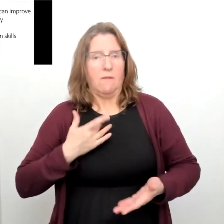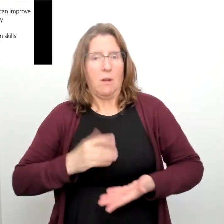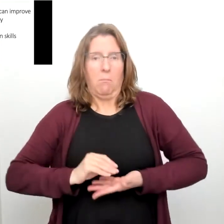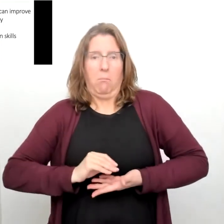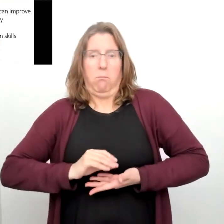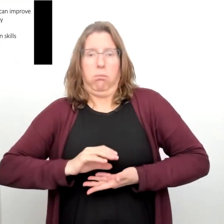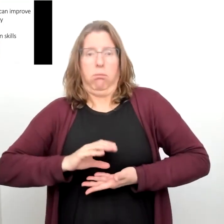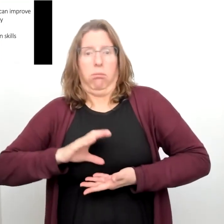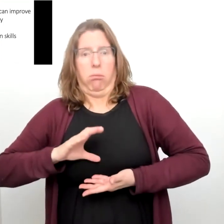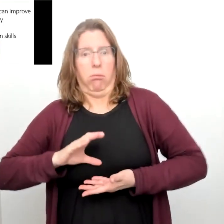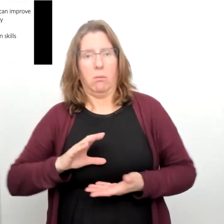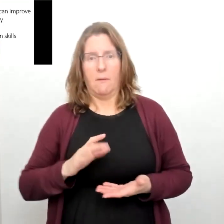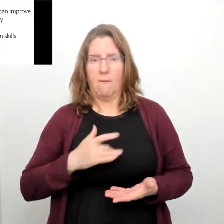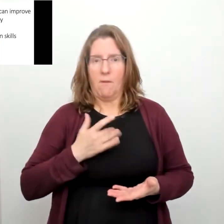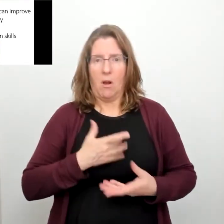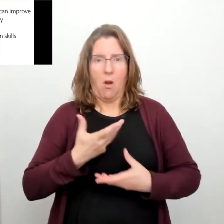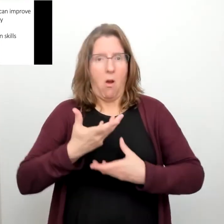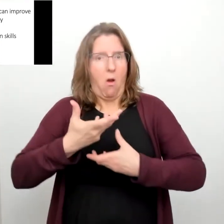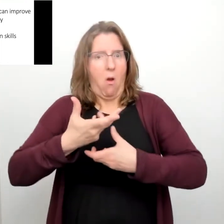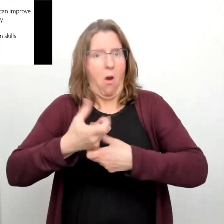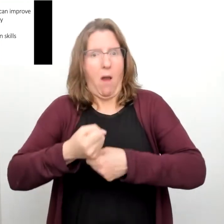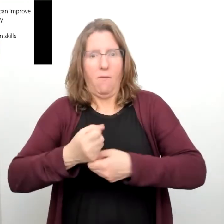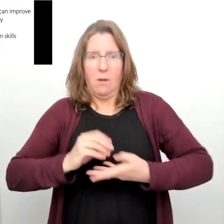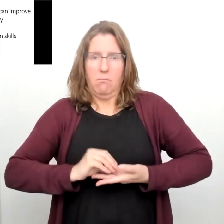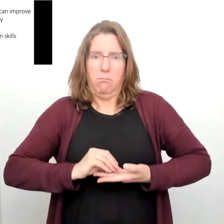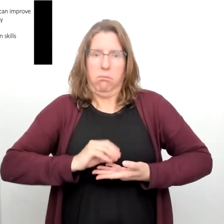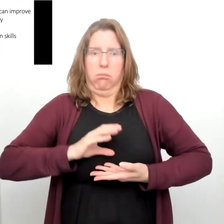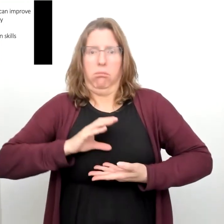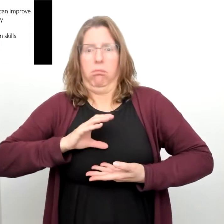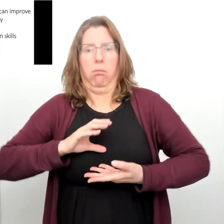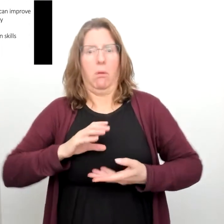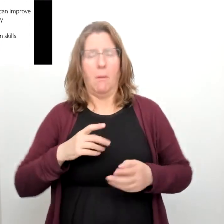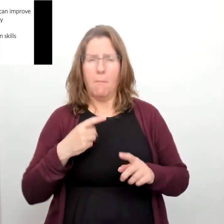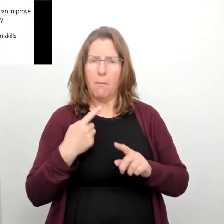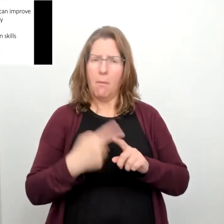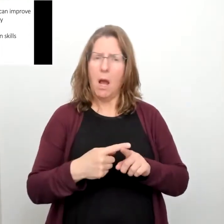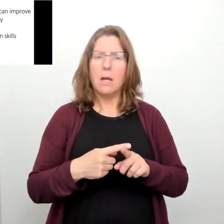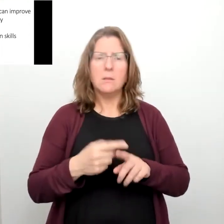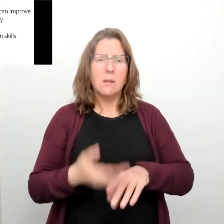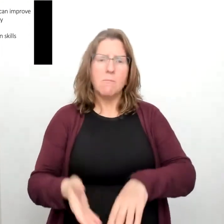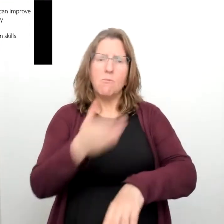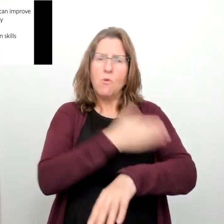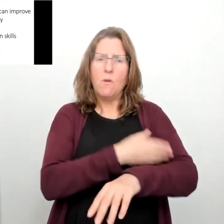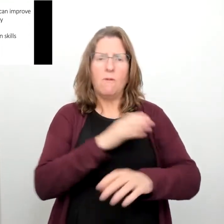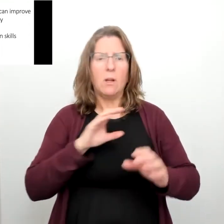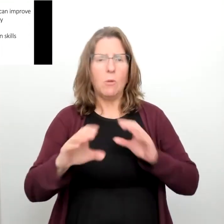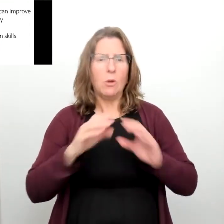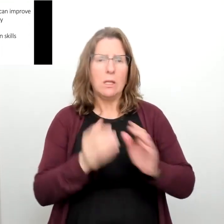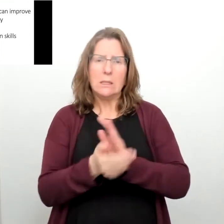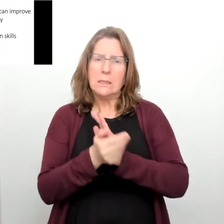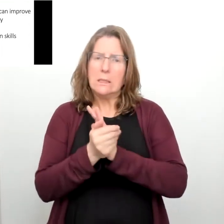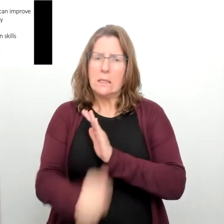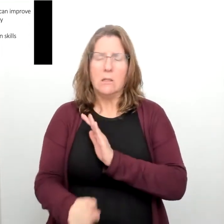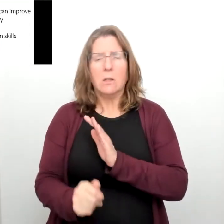It improves student efficacy, confidence and communication skills.